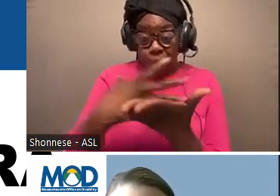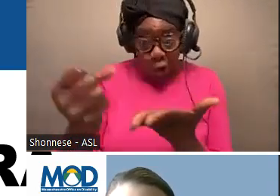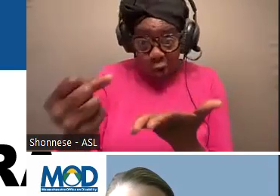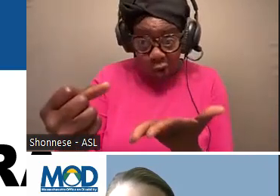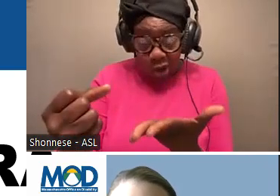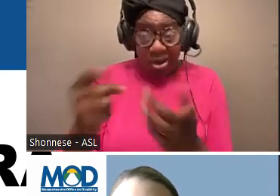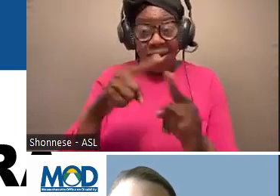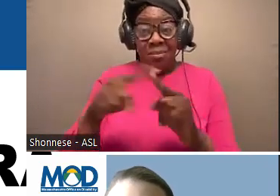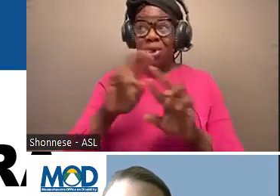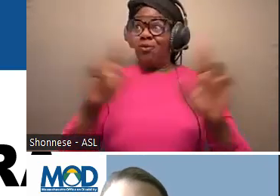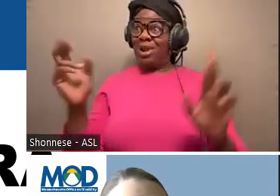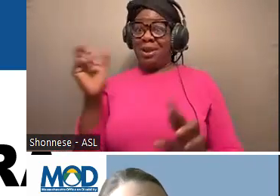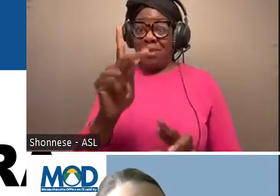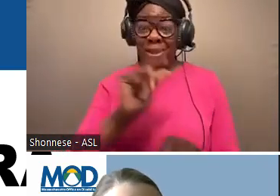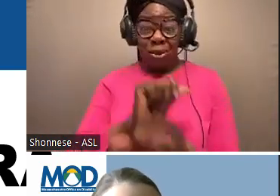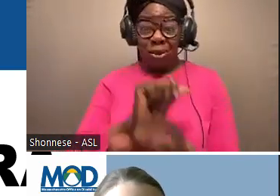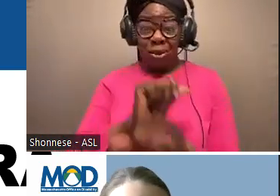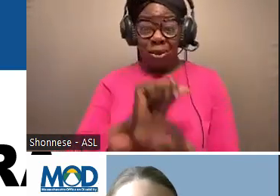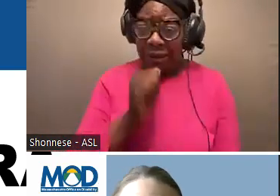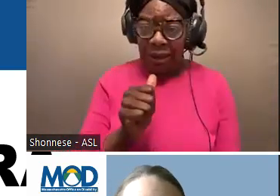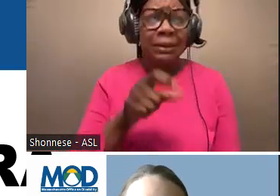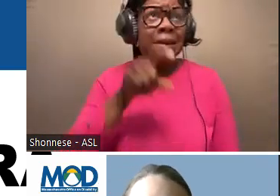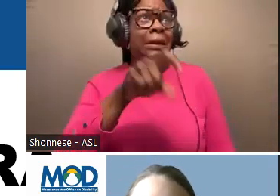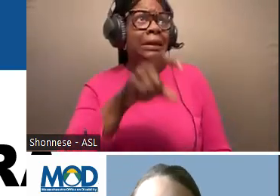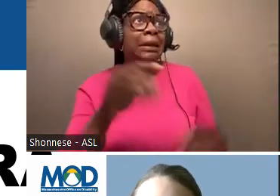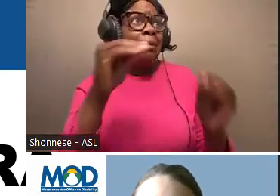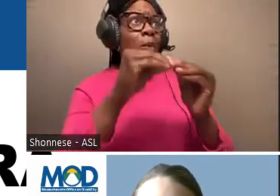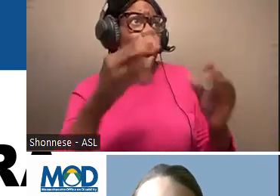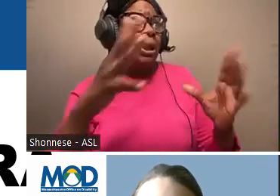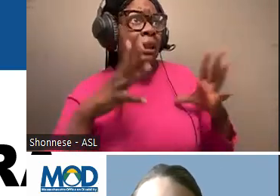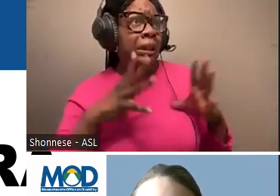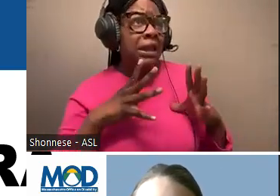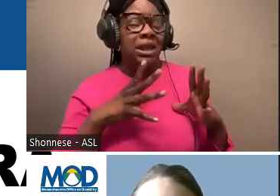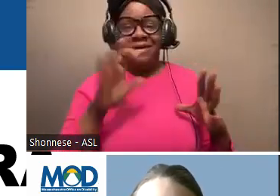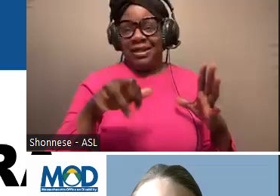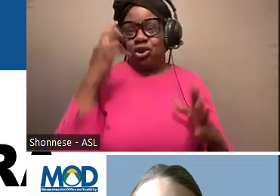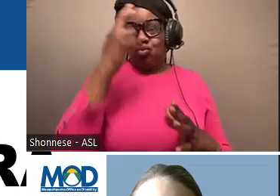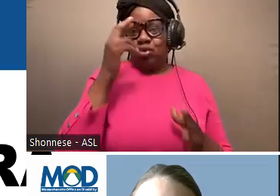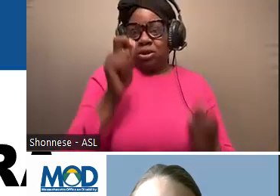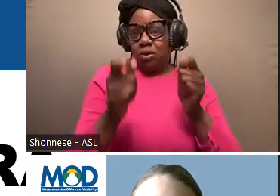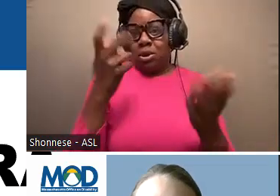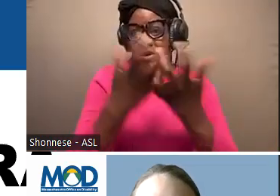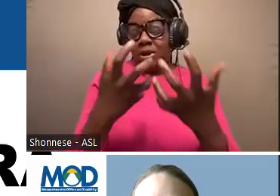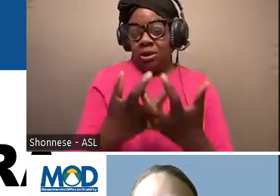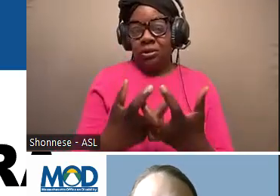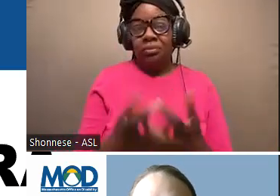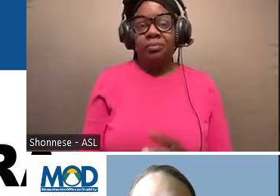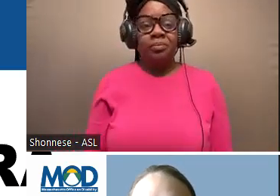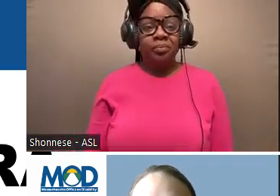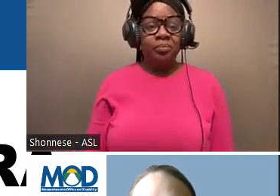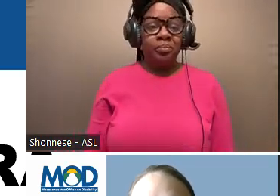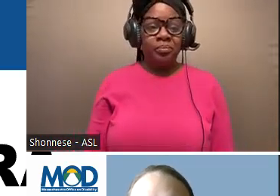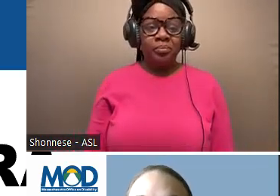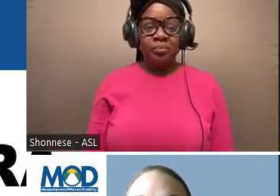to work and they're asking for additional leave time as a reasonable accommodation.